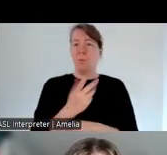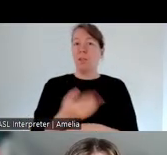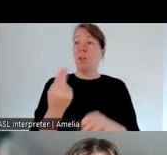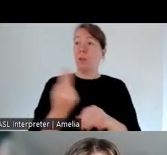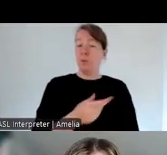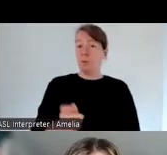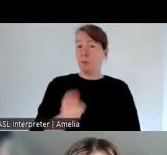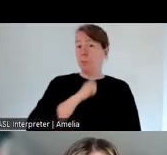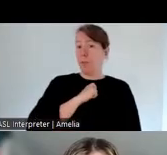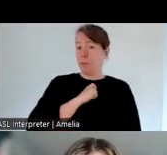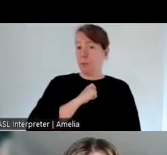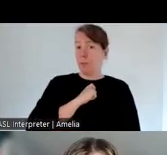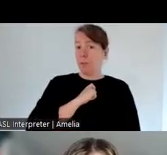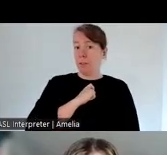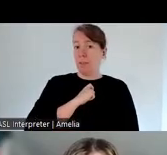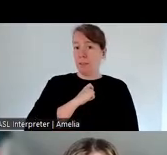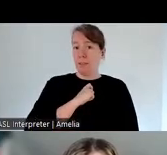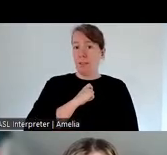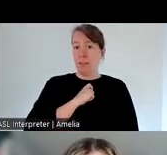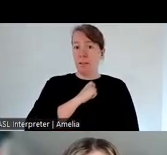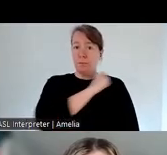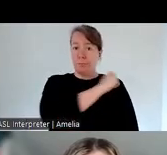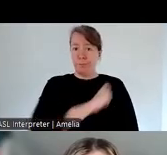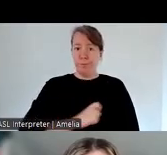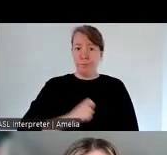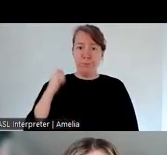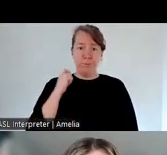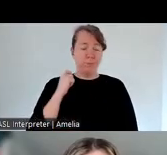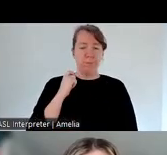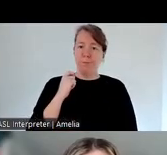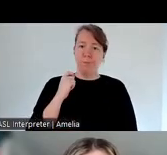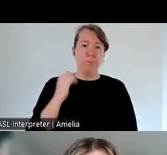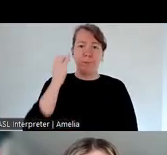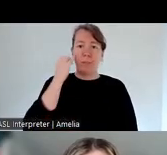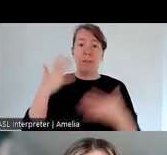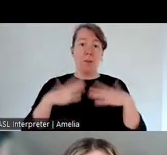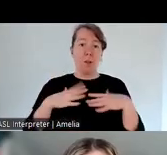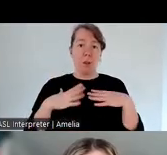to minimize interference from items, such as closing, clothing or facial hair.